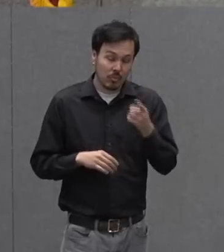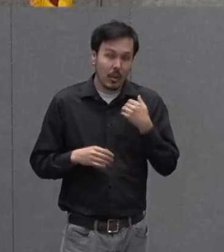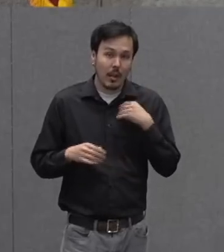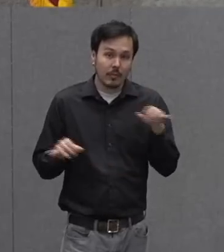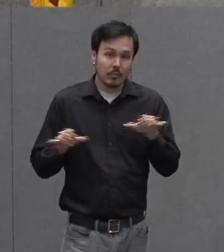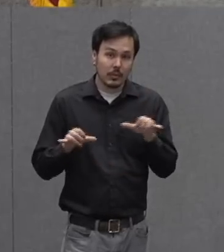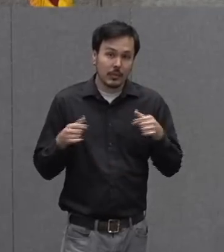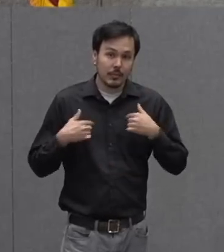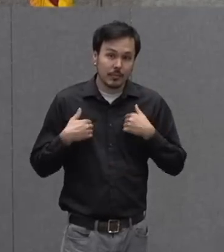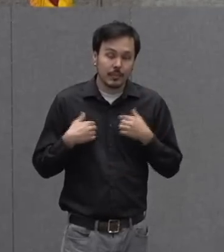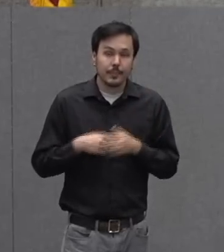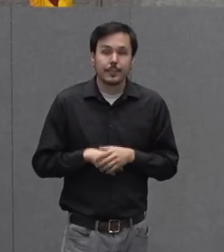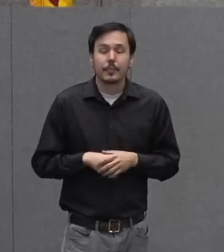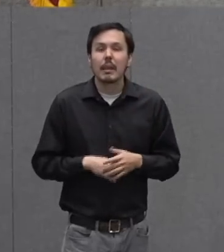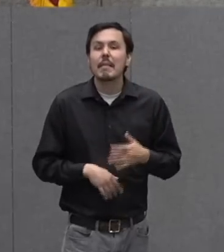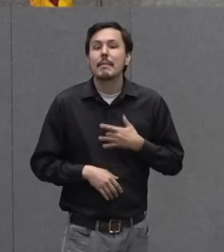So it's feels smooth.